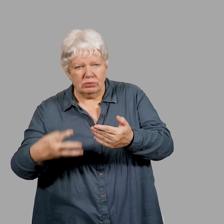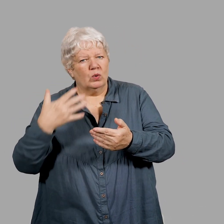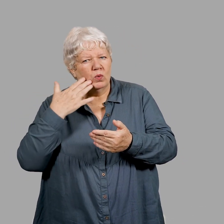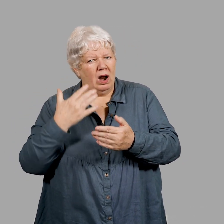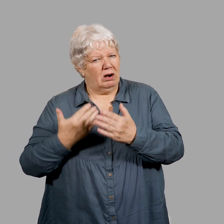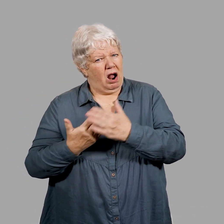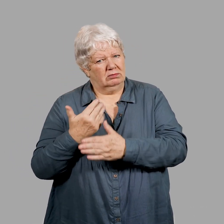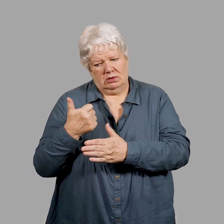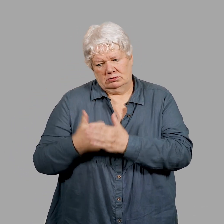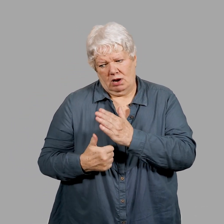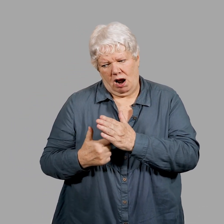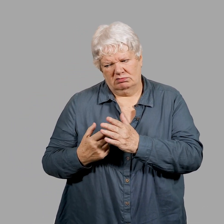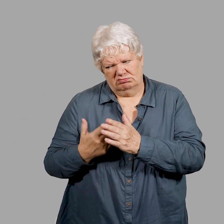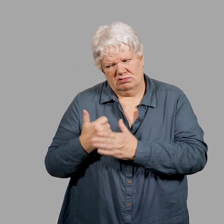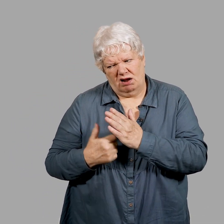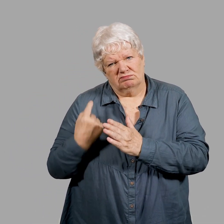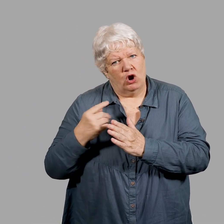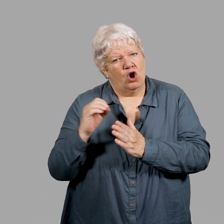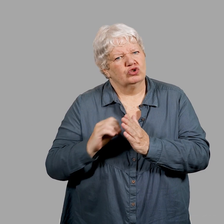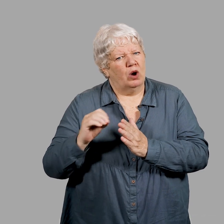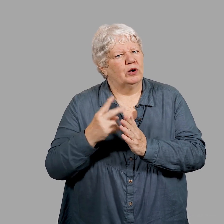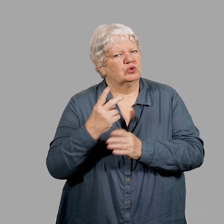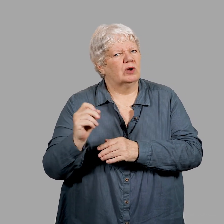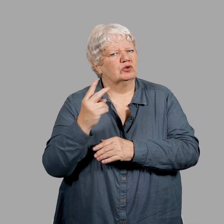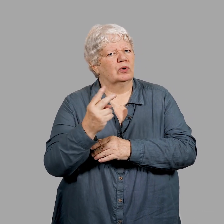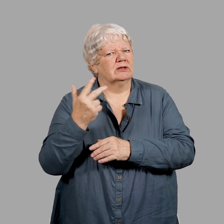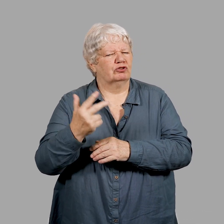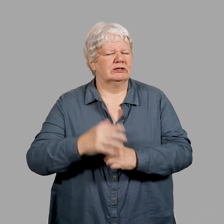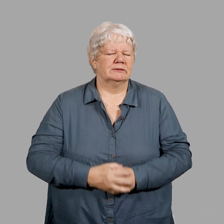under development from October 2023.